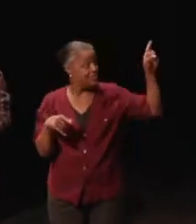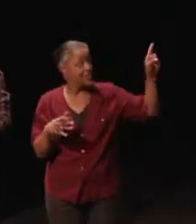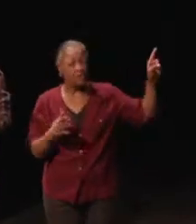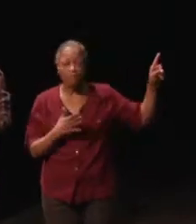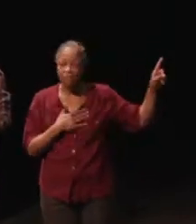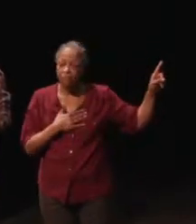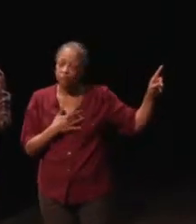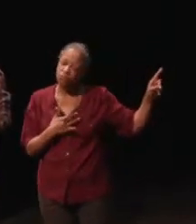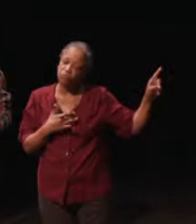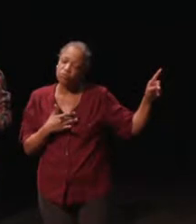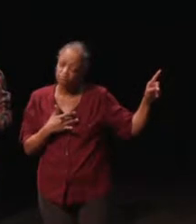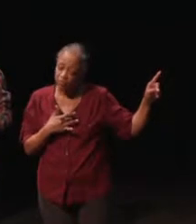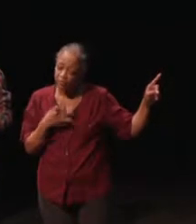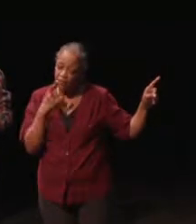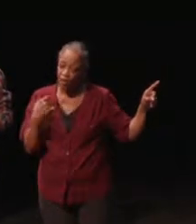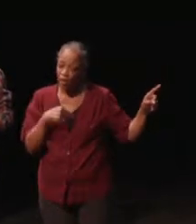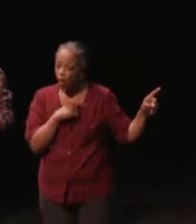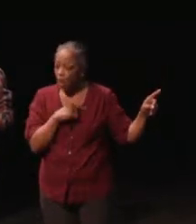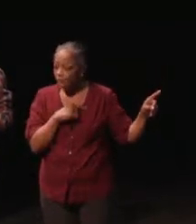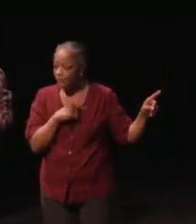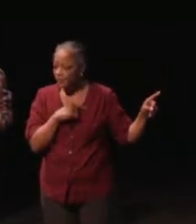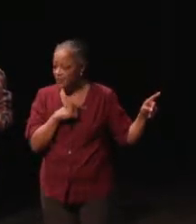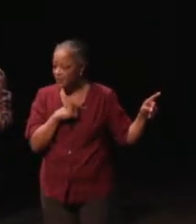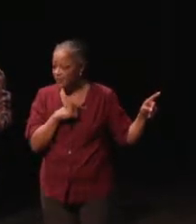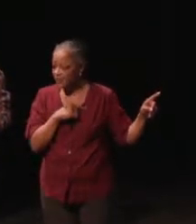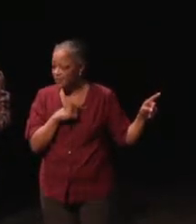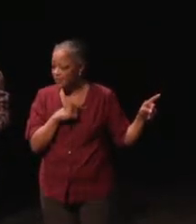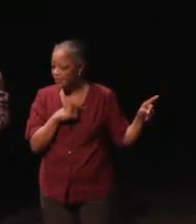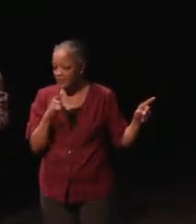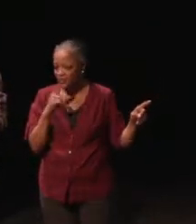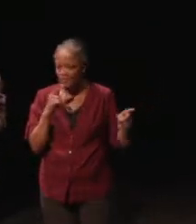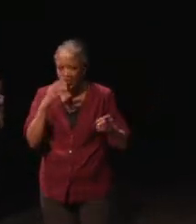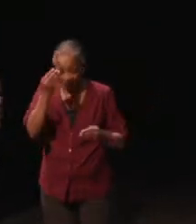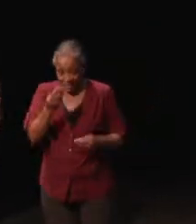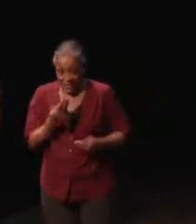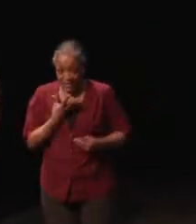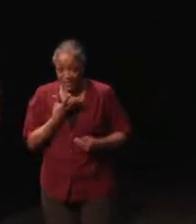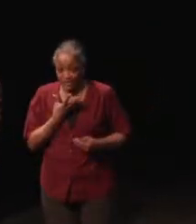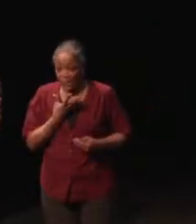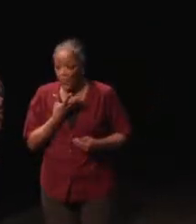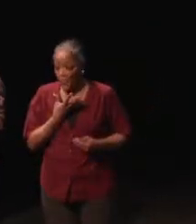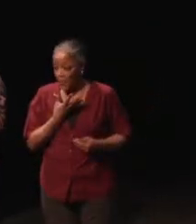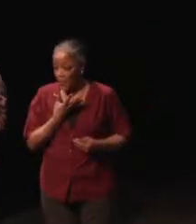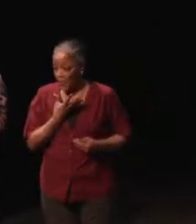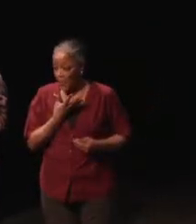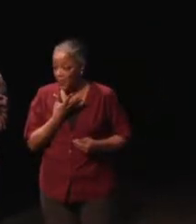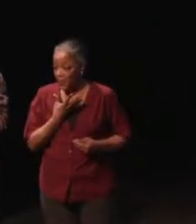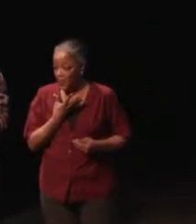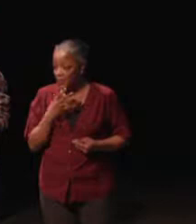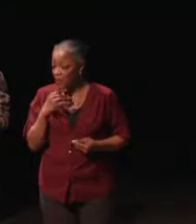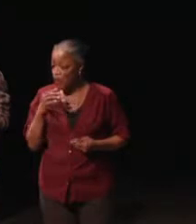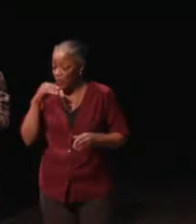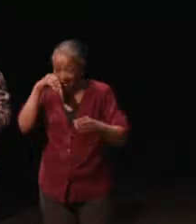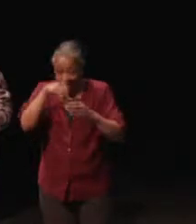For us, it really lets us know that we're in this together to